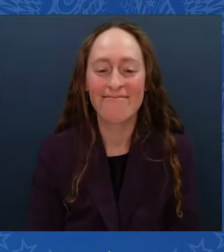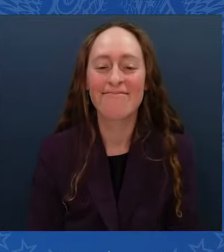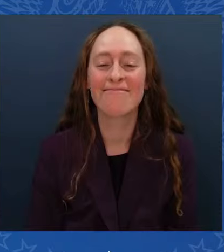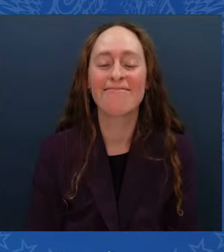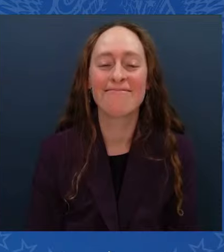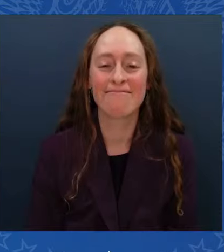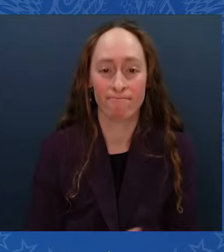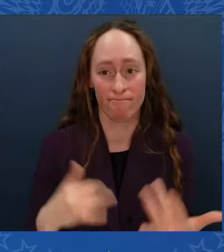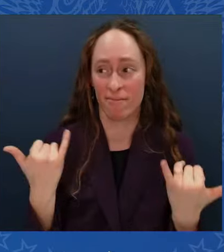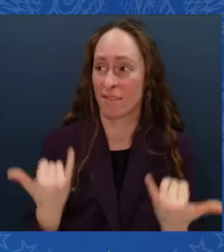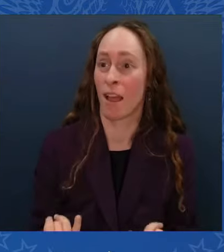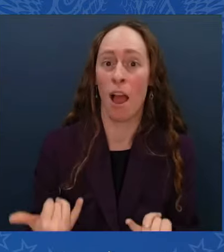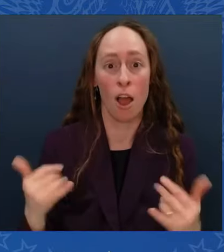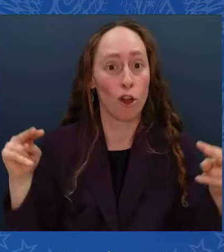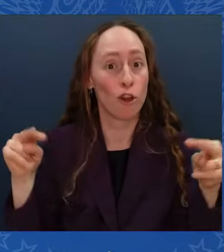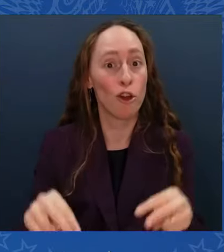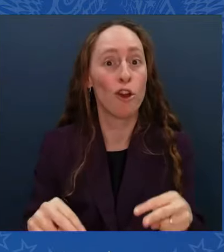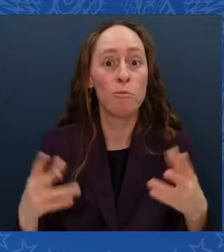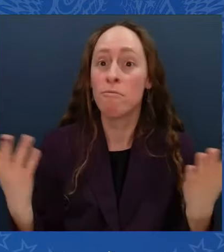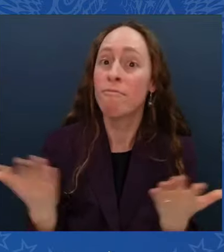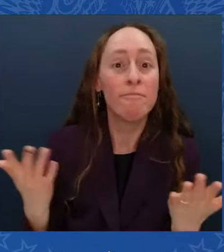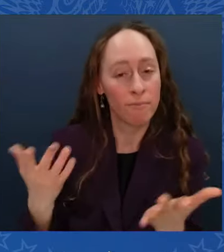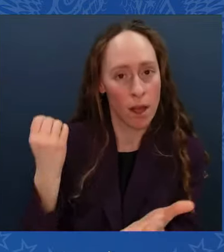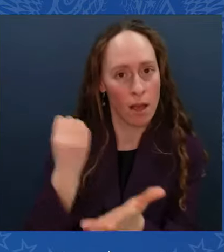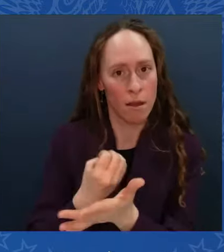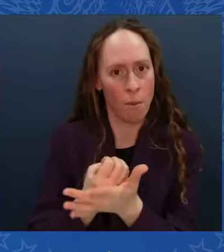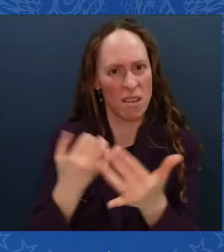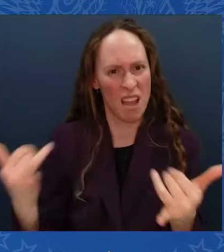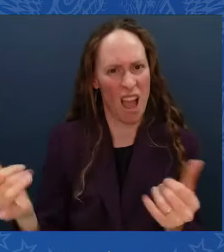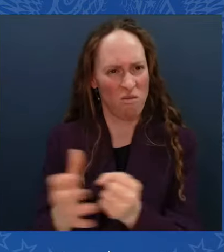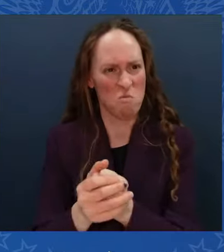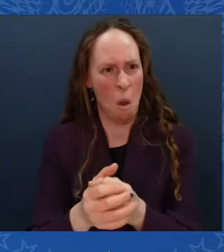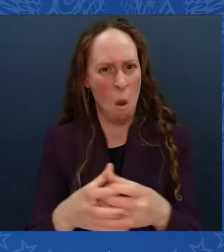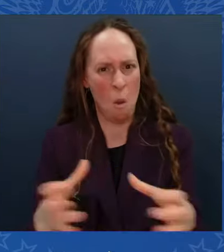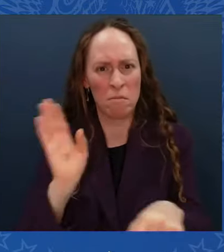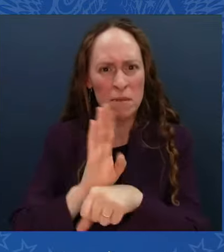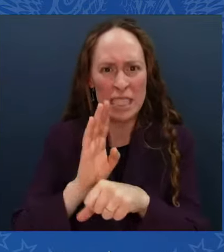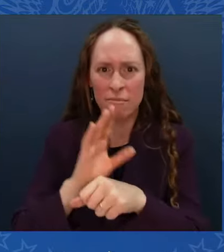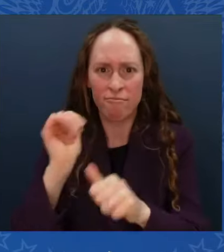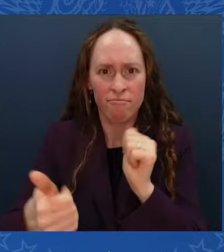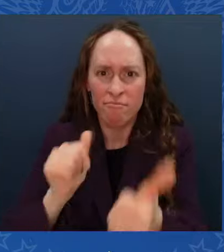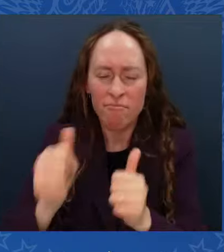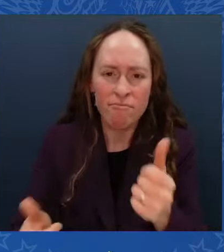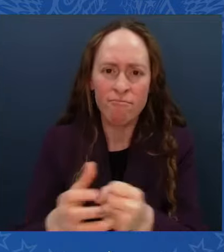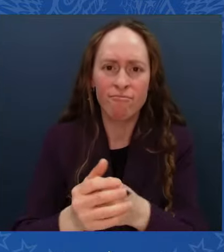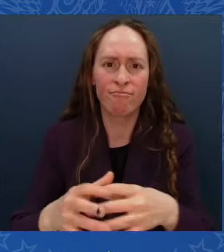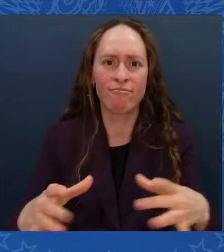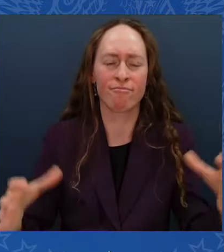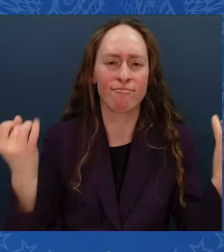It's growing -- jobs, income -- across the board. We have the most advanced economy